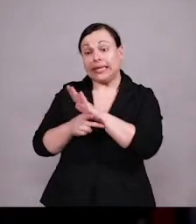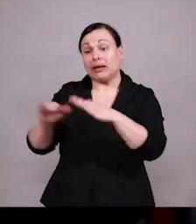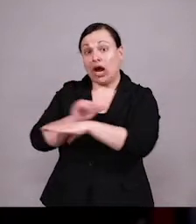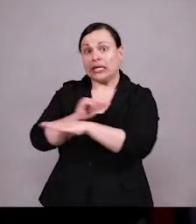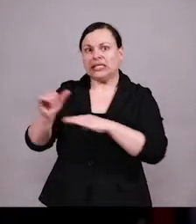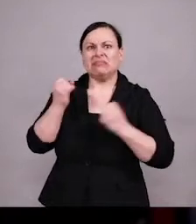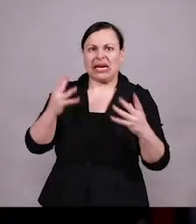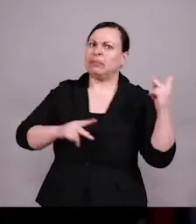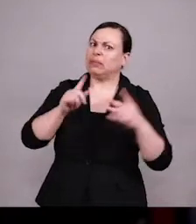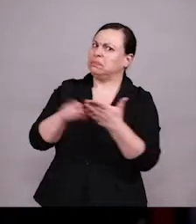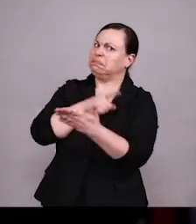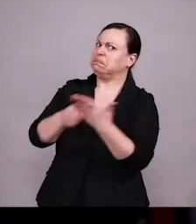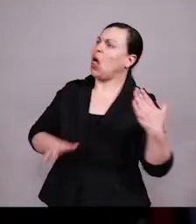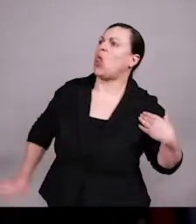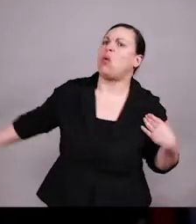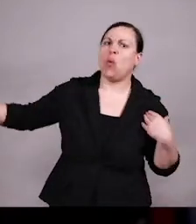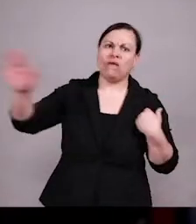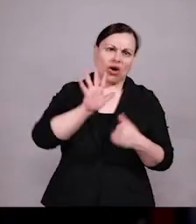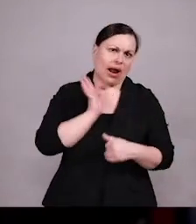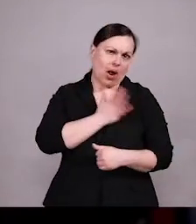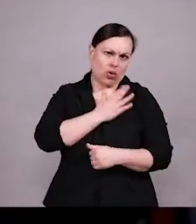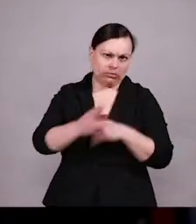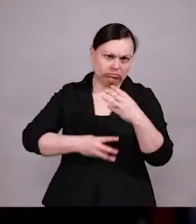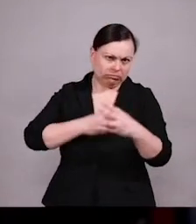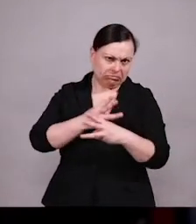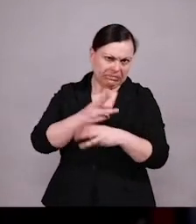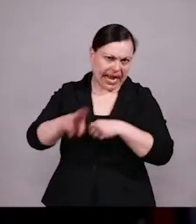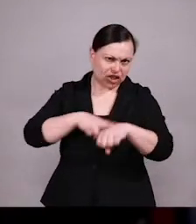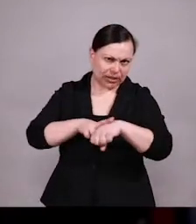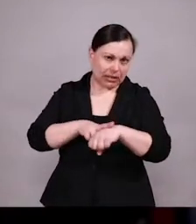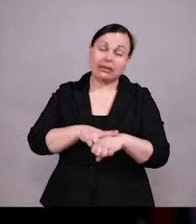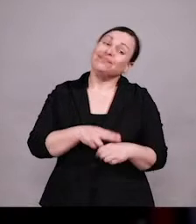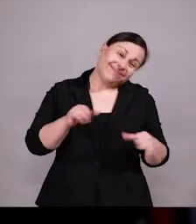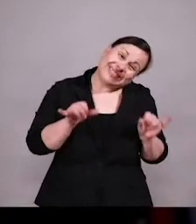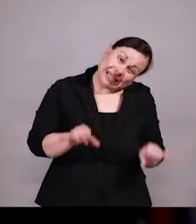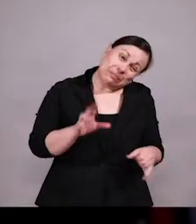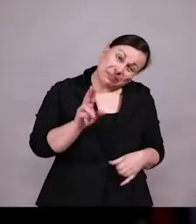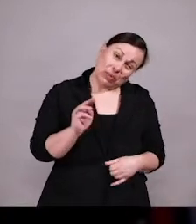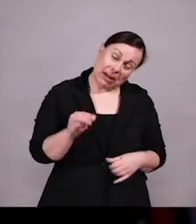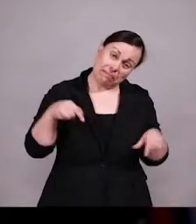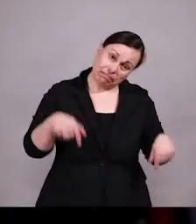nationwide, and things are no different here at the University of New Mexico, especially as